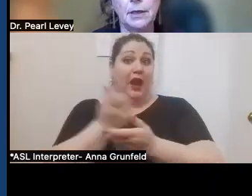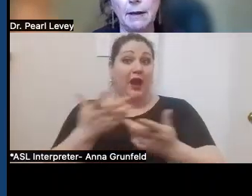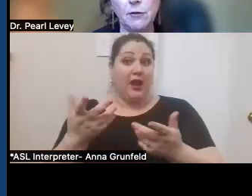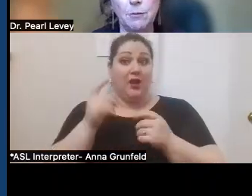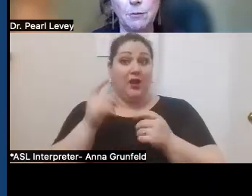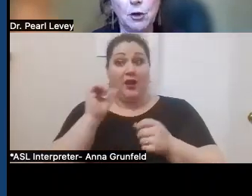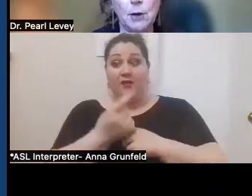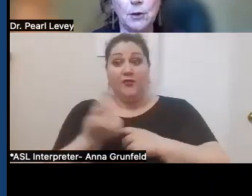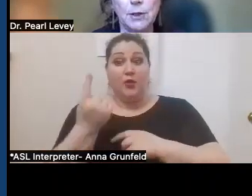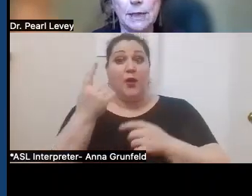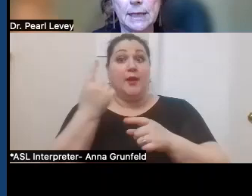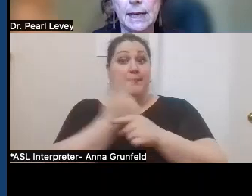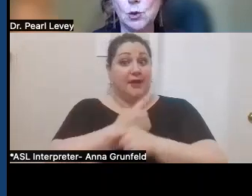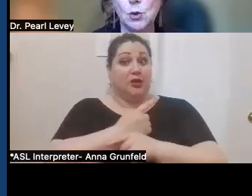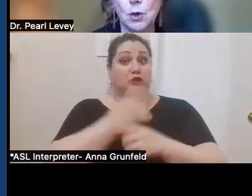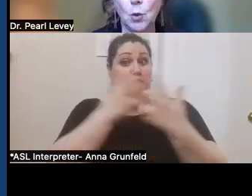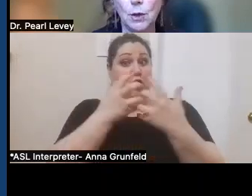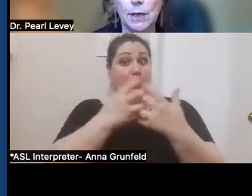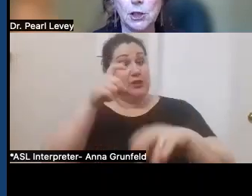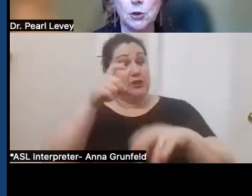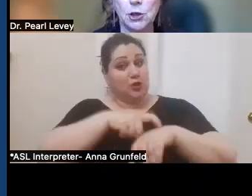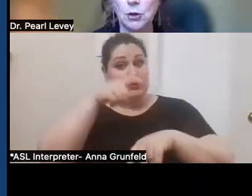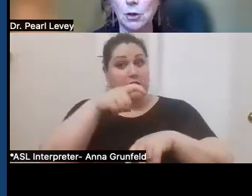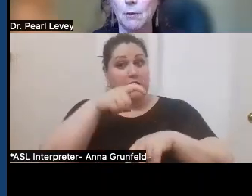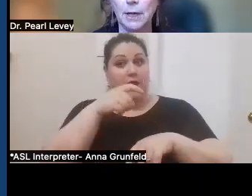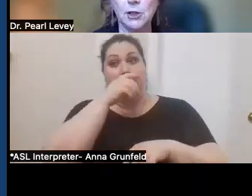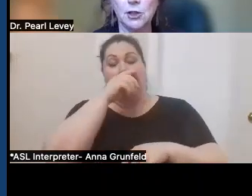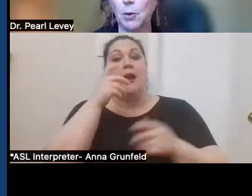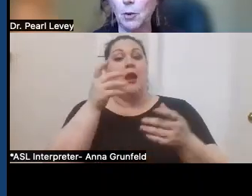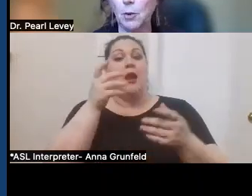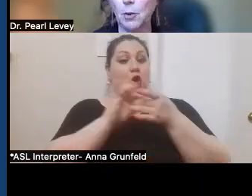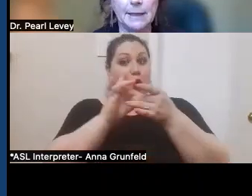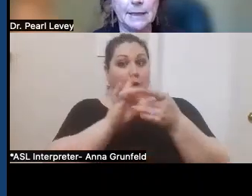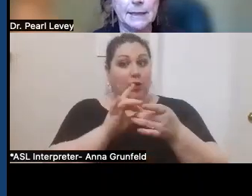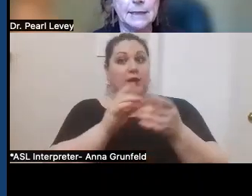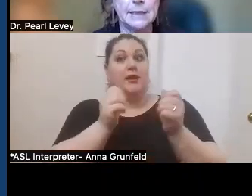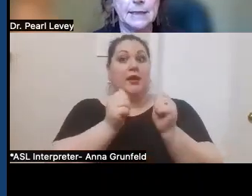Have to communicate with TAs or coordinators to ensure accommodations are properly implemented